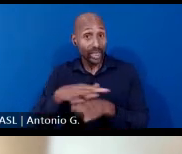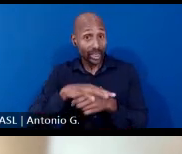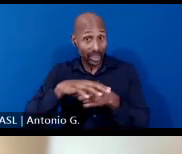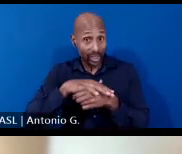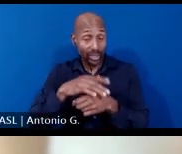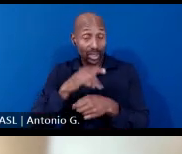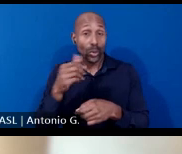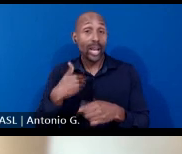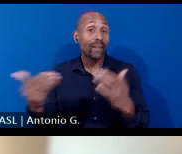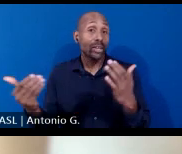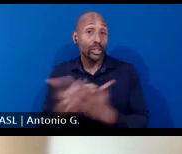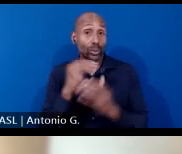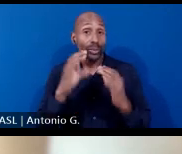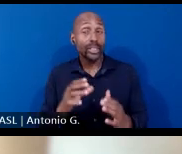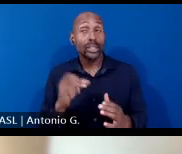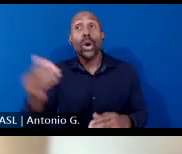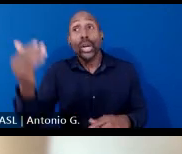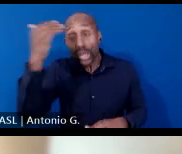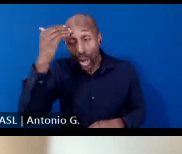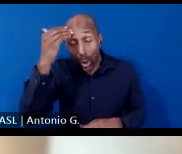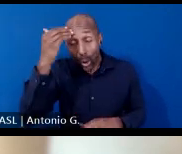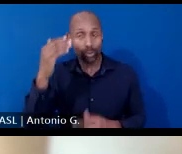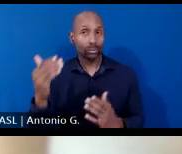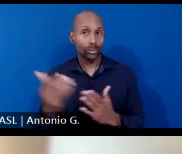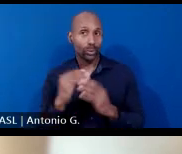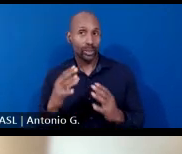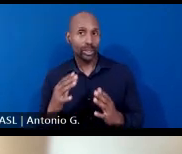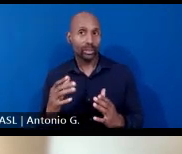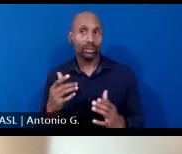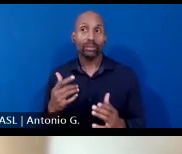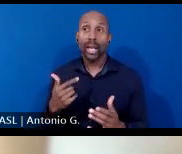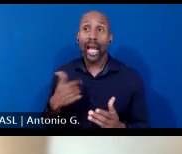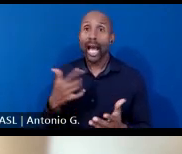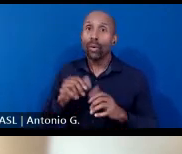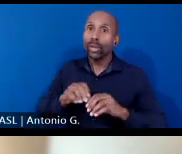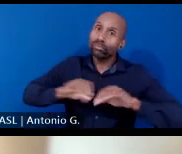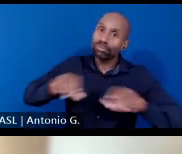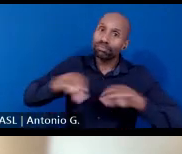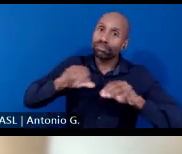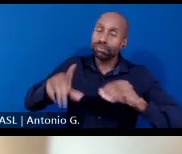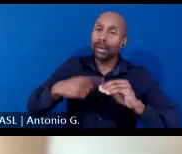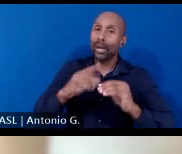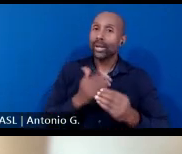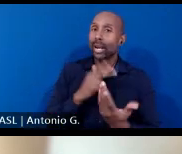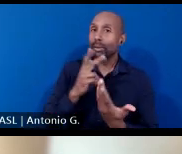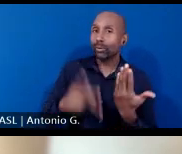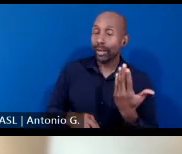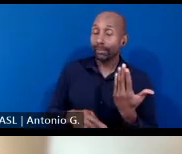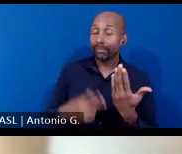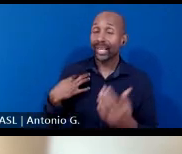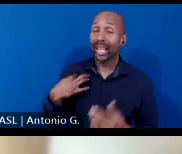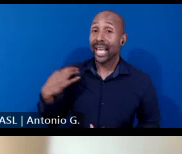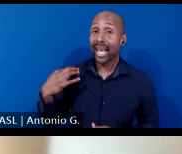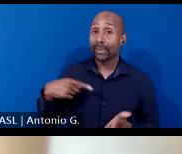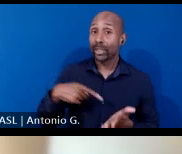I would love to get the word out about our program. The application deadline is June 1st.